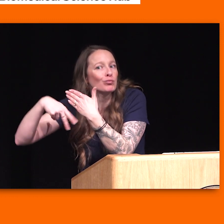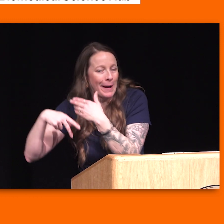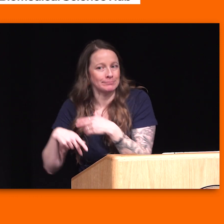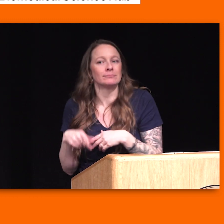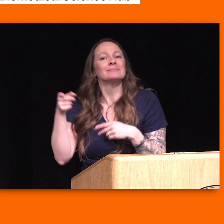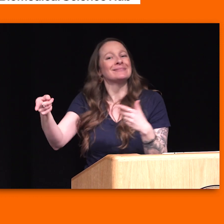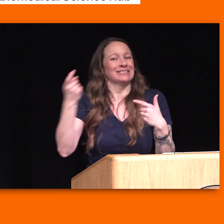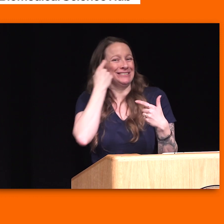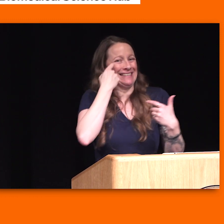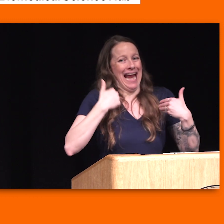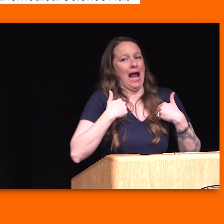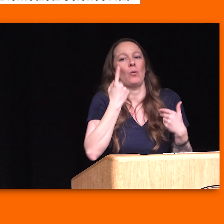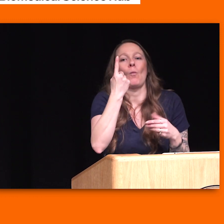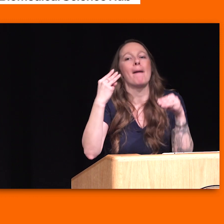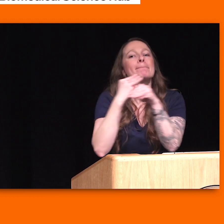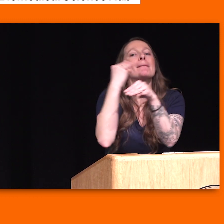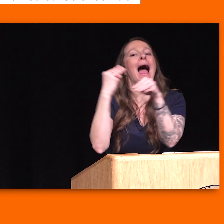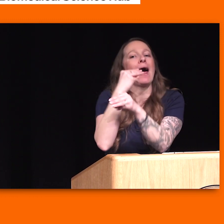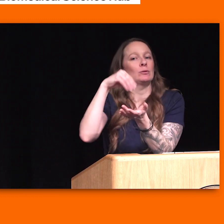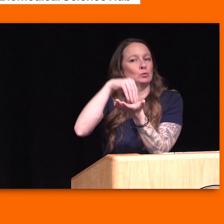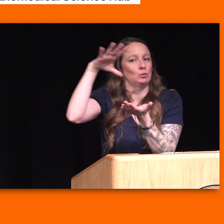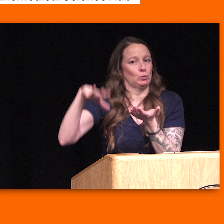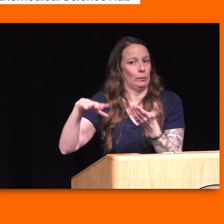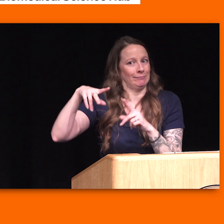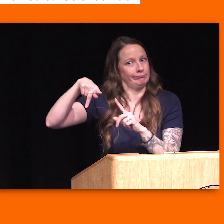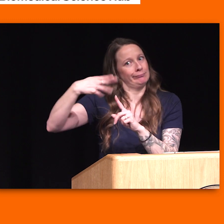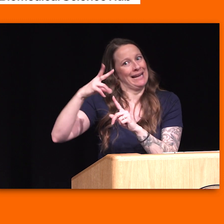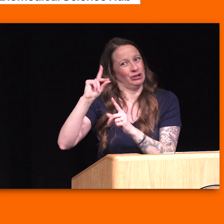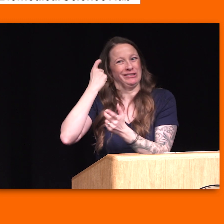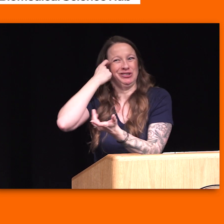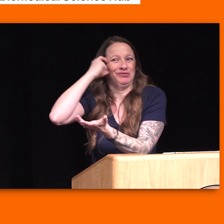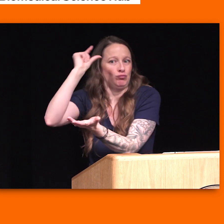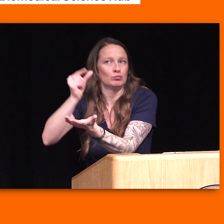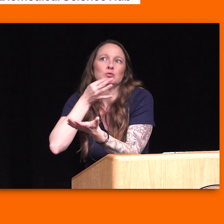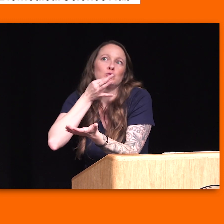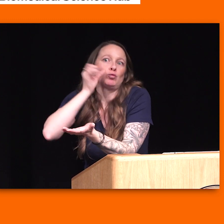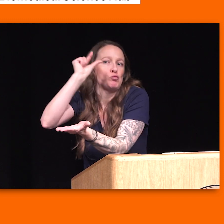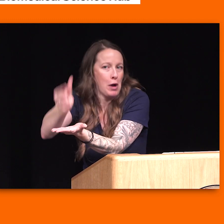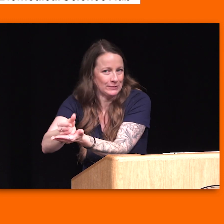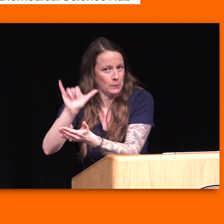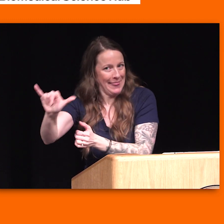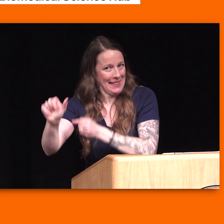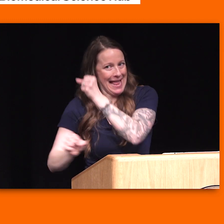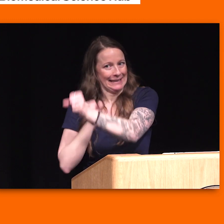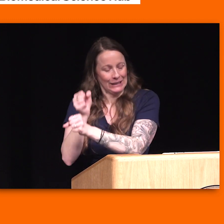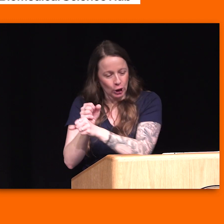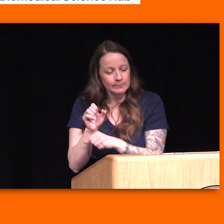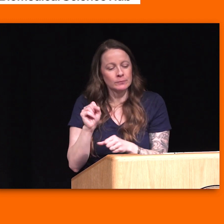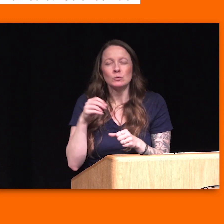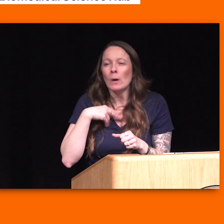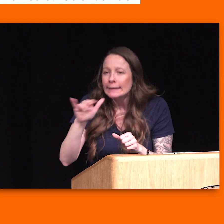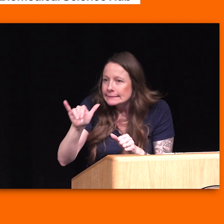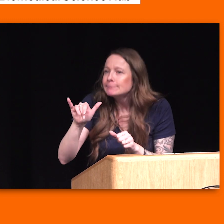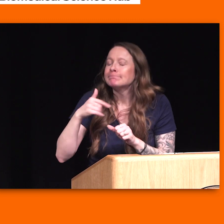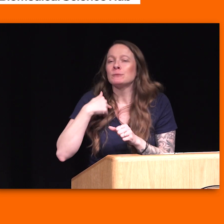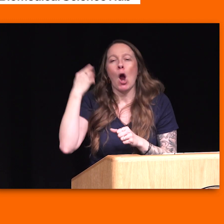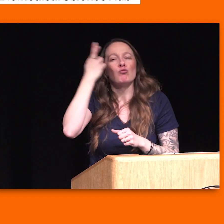in PhD-level science programs. There was one student in a mathematics PhD who's actually graduating soon,